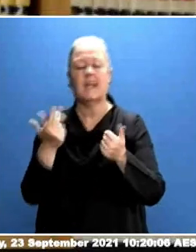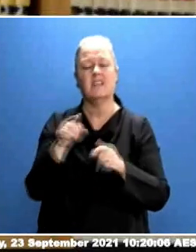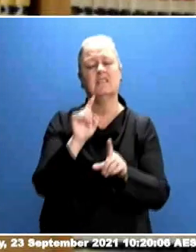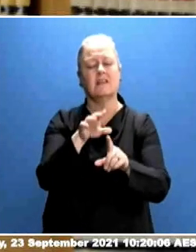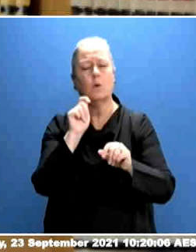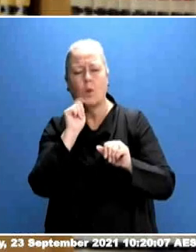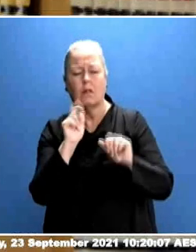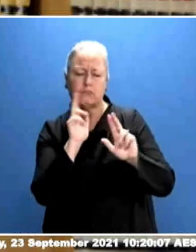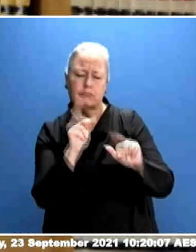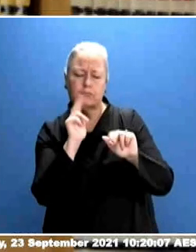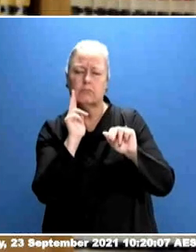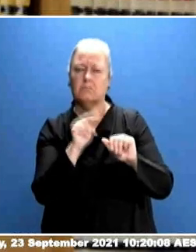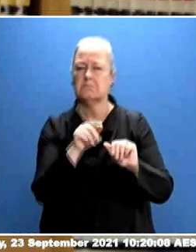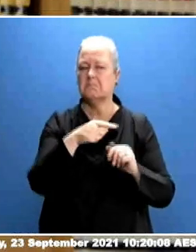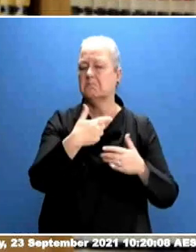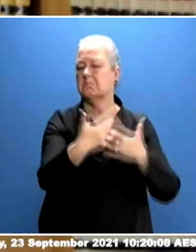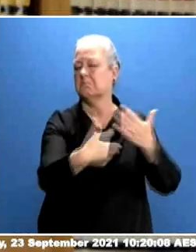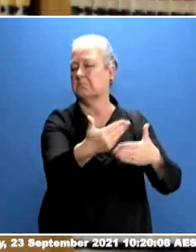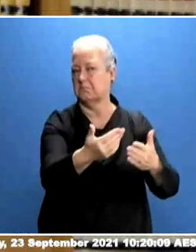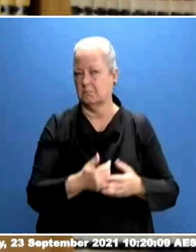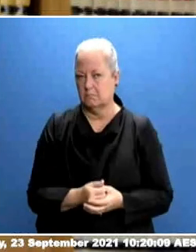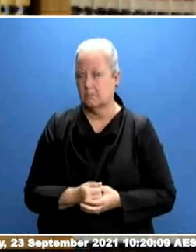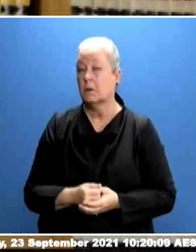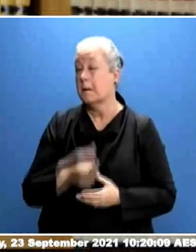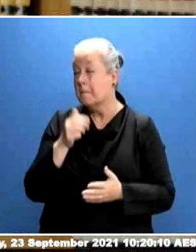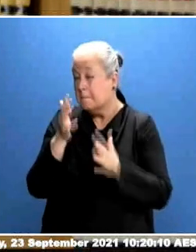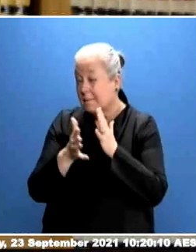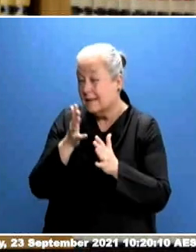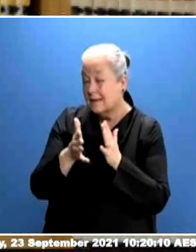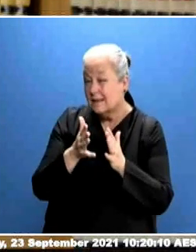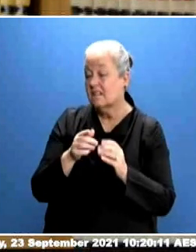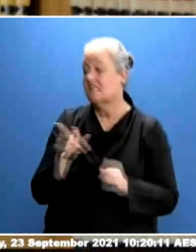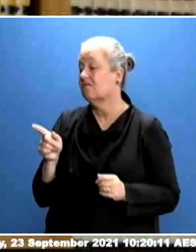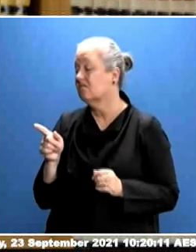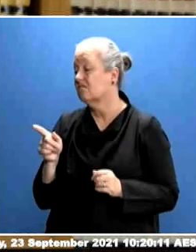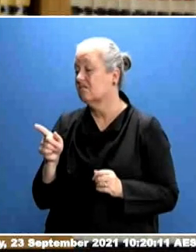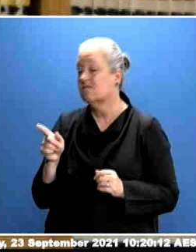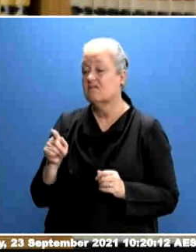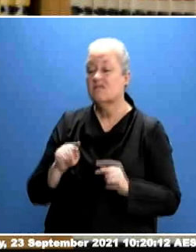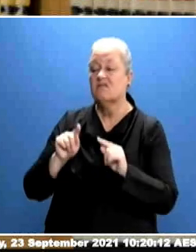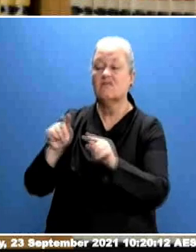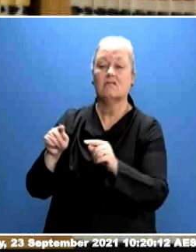Which could be going to a residential care setting,